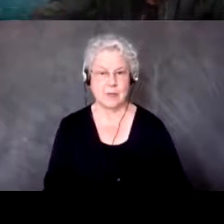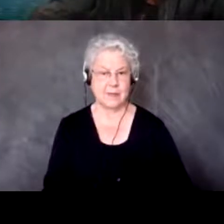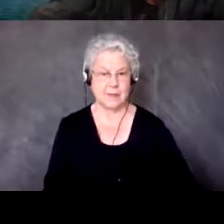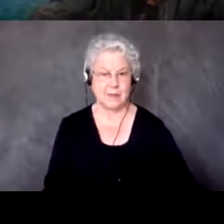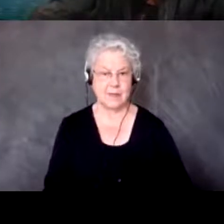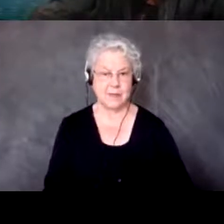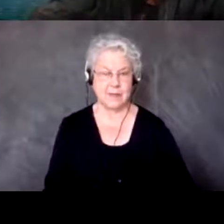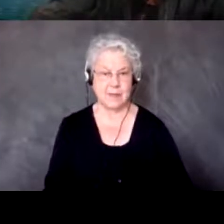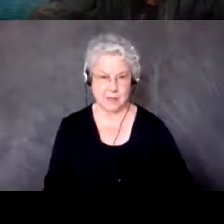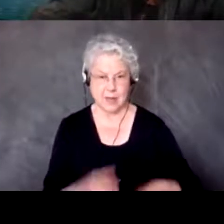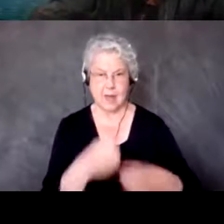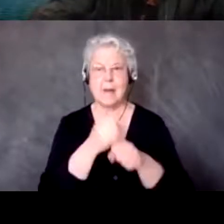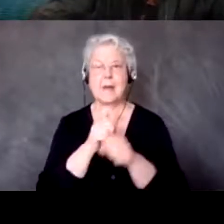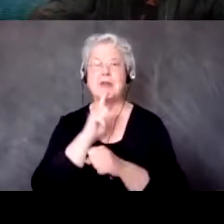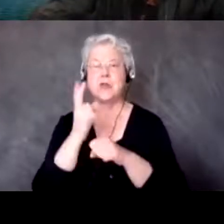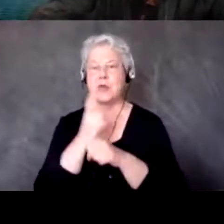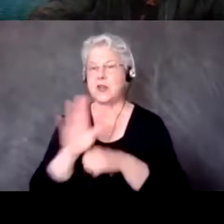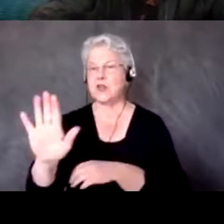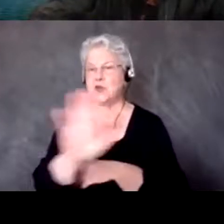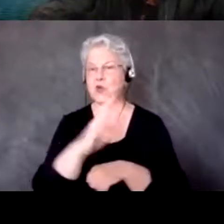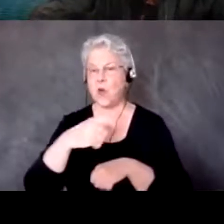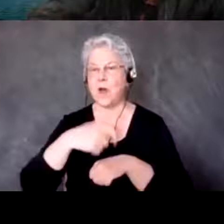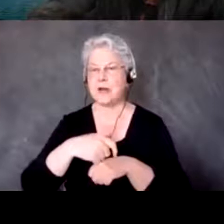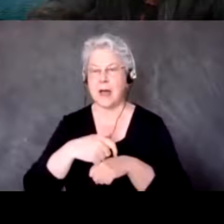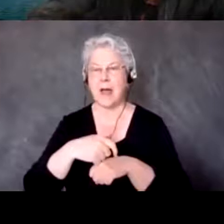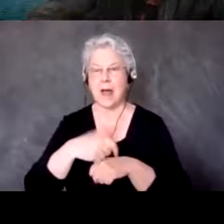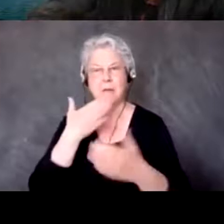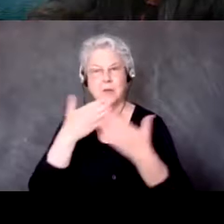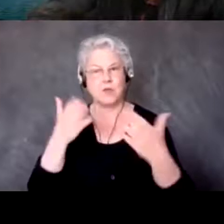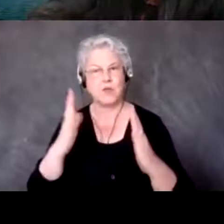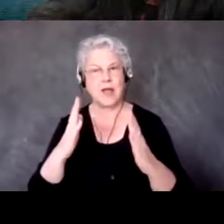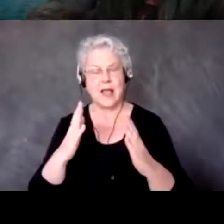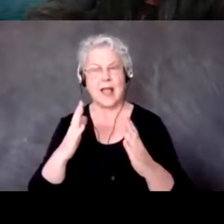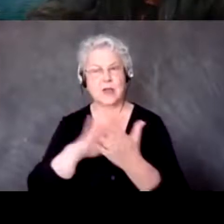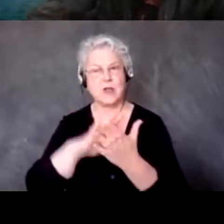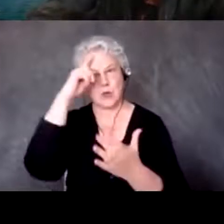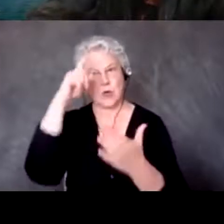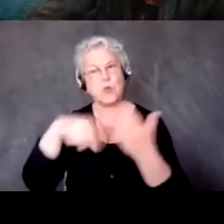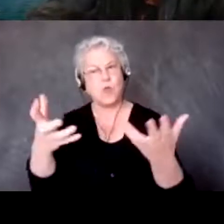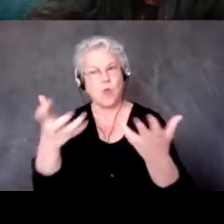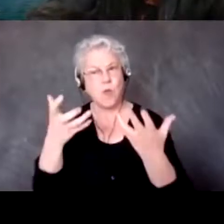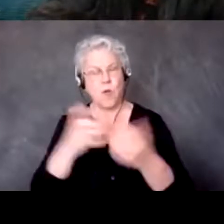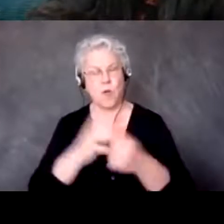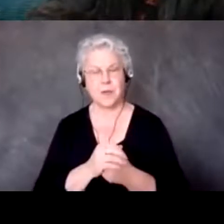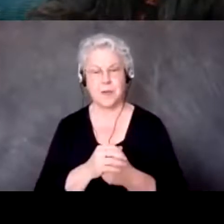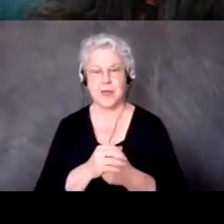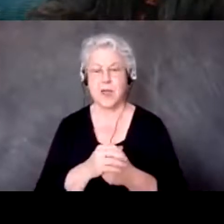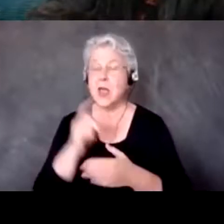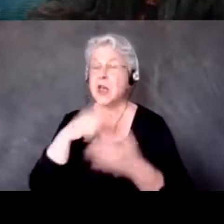We want to make sure that we use your time wisely and we get what you need out of this session. So, what are you hoping to learn most about in this session?